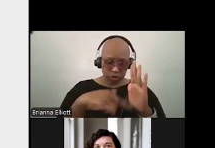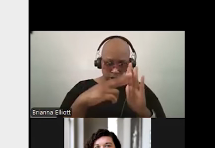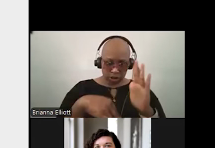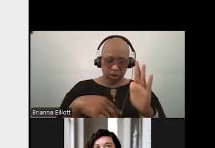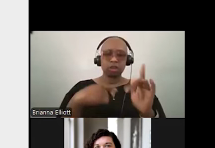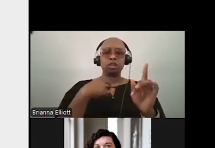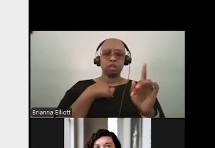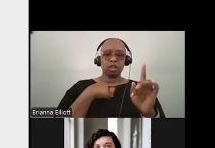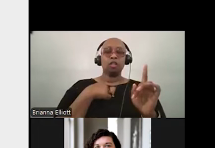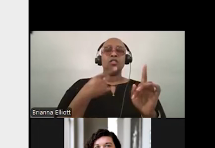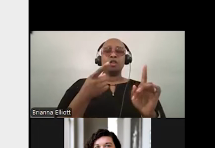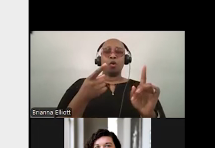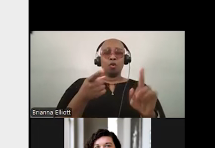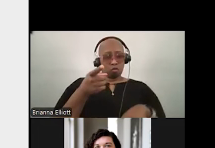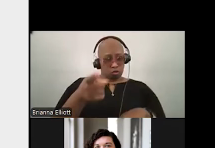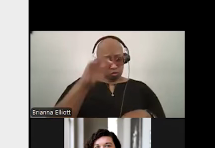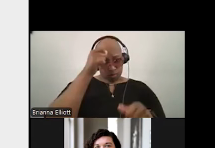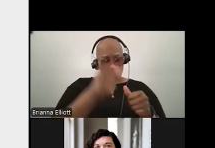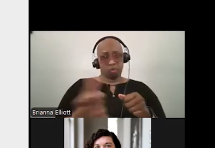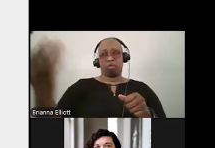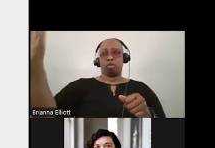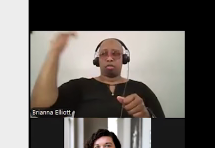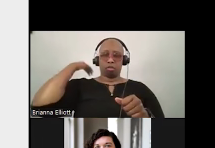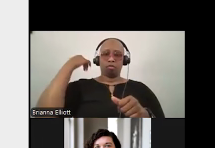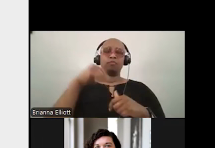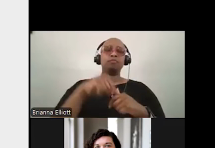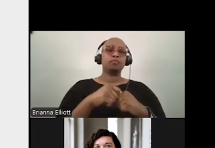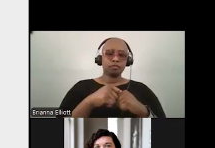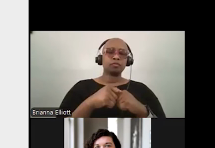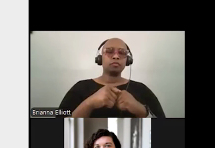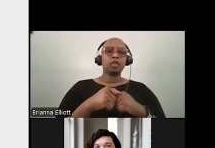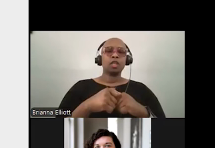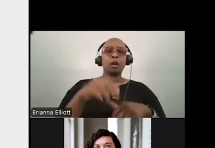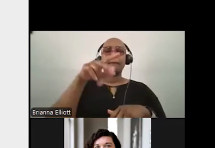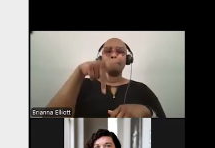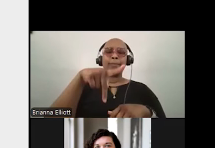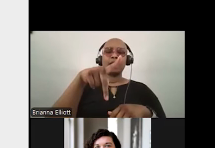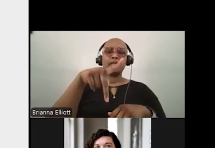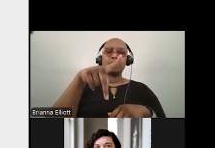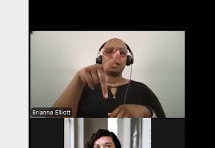essentially what you were doing was really just taking an image of something. And you can't get